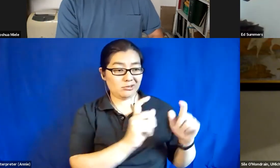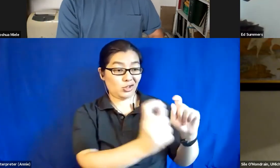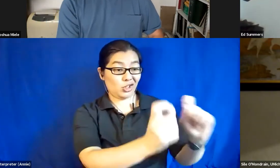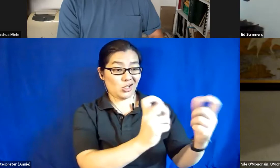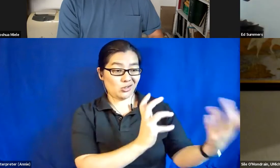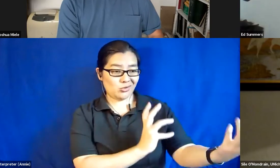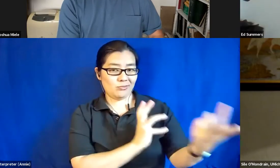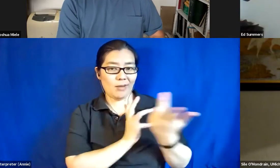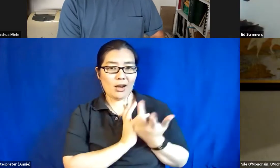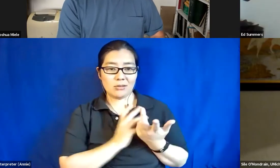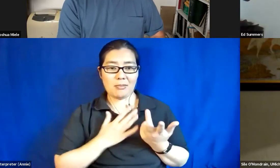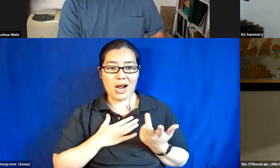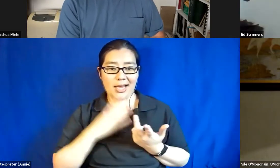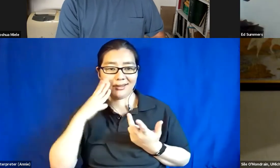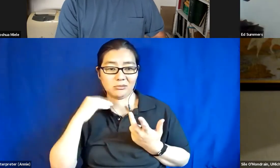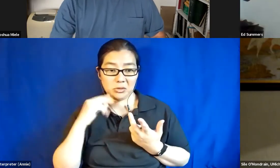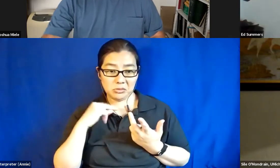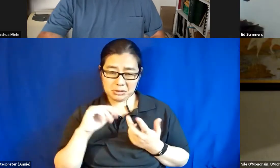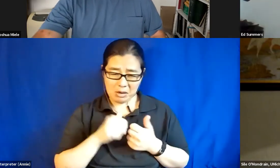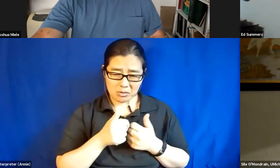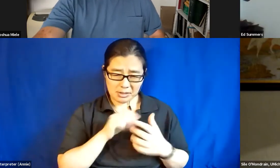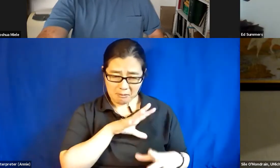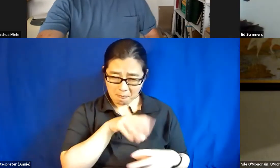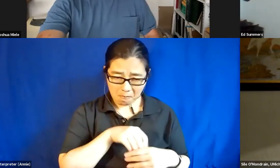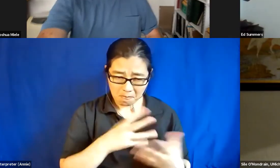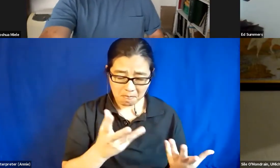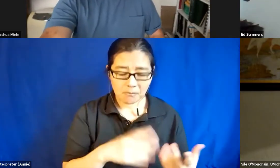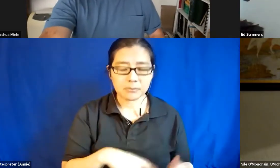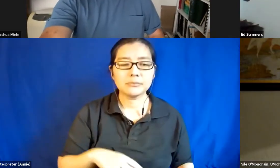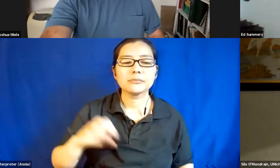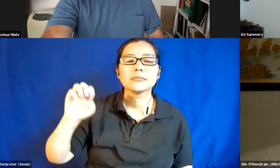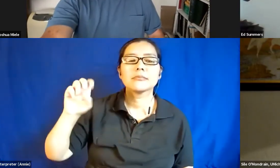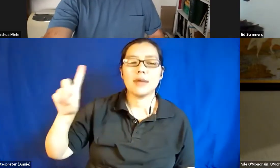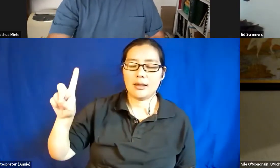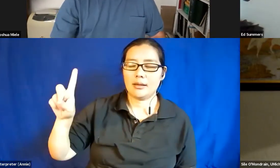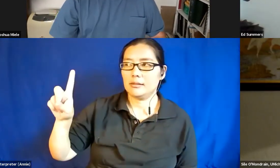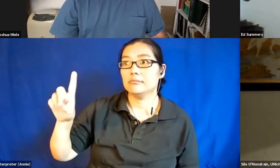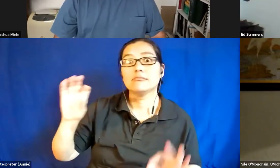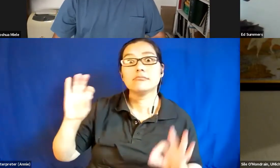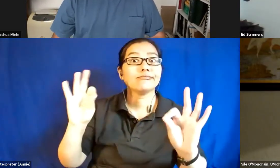this? Ed Summers: Yeah. I think this is following up on Sile's